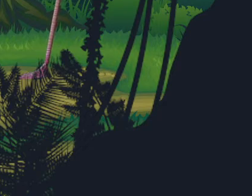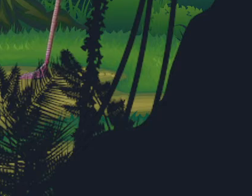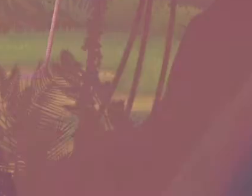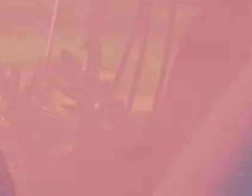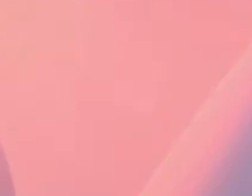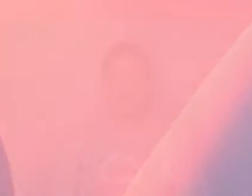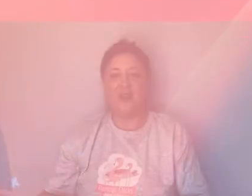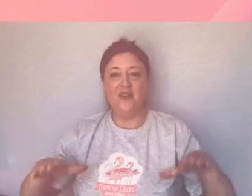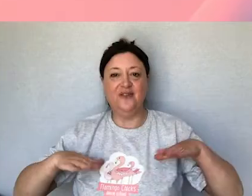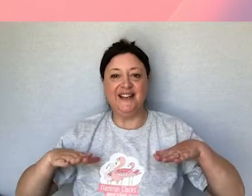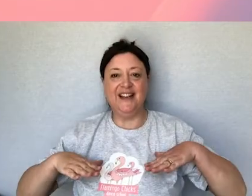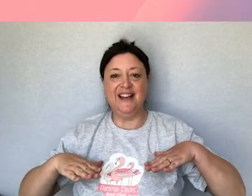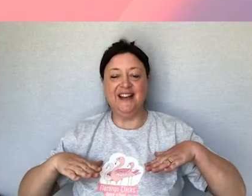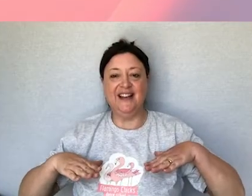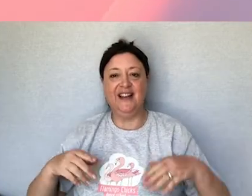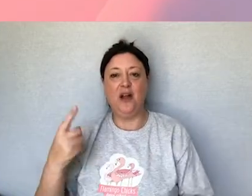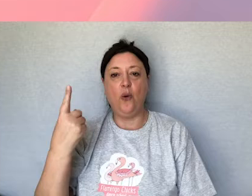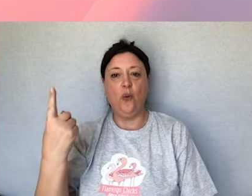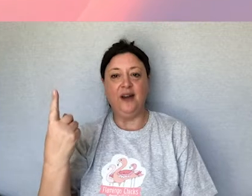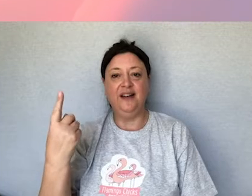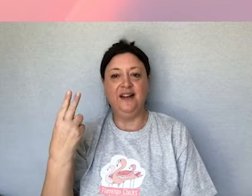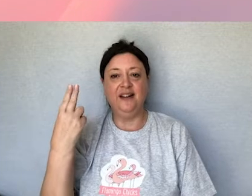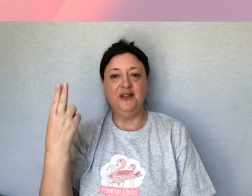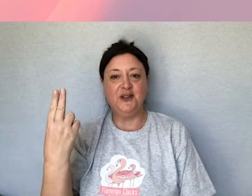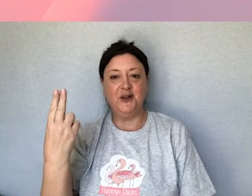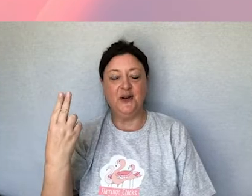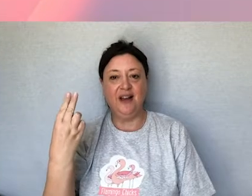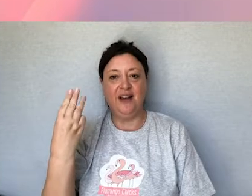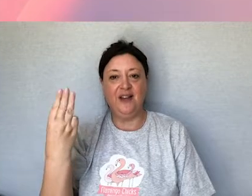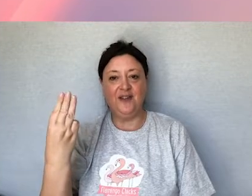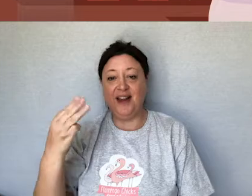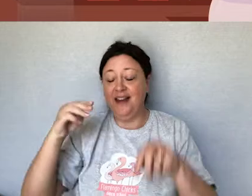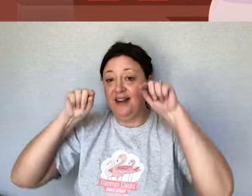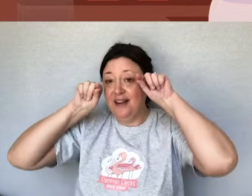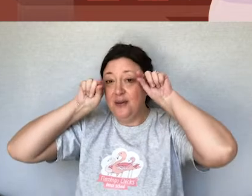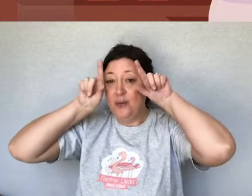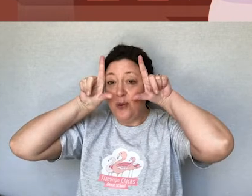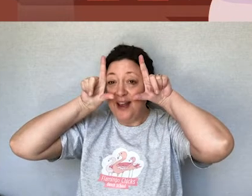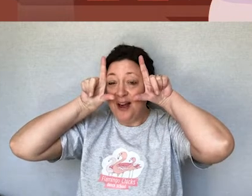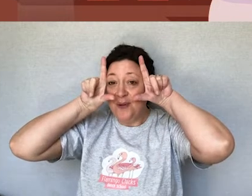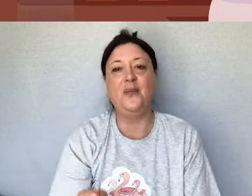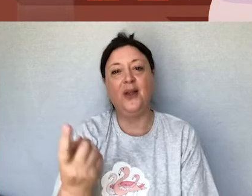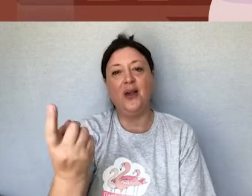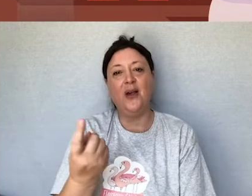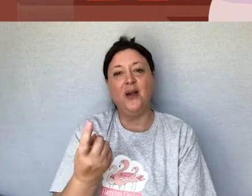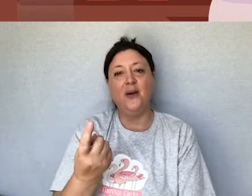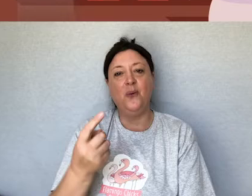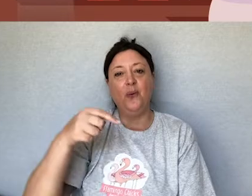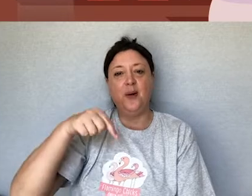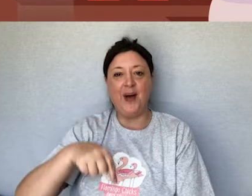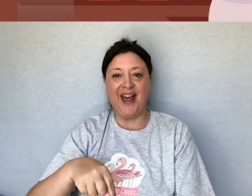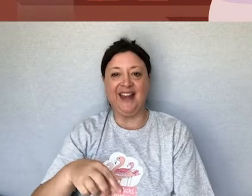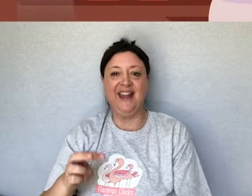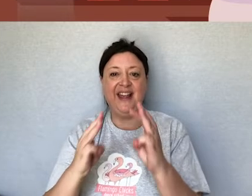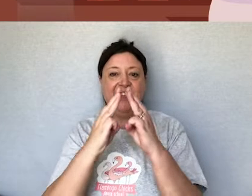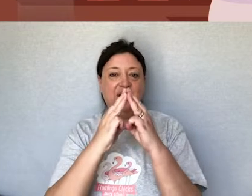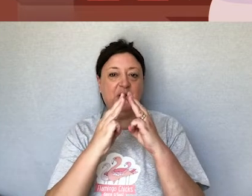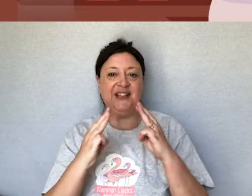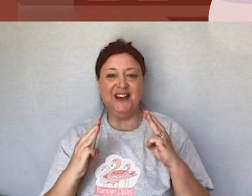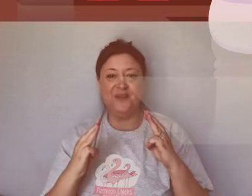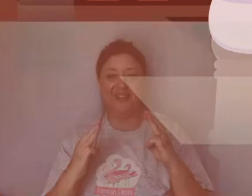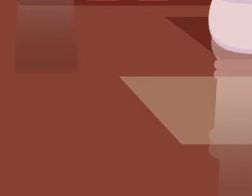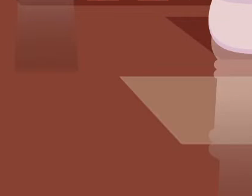dream. Here we go, one, two, three. And we're back in the museum. Our teachers, our